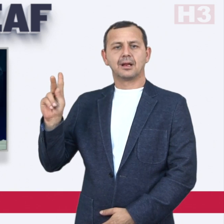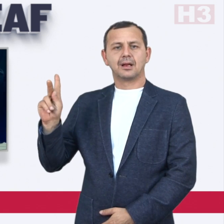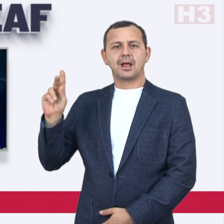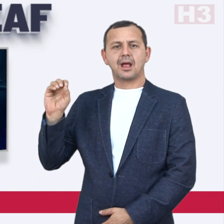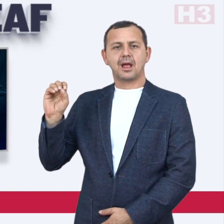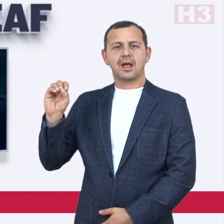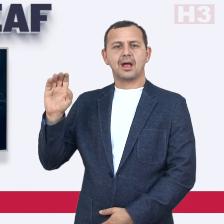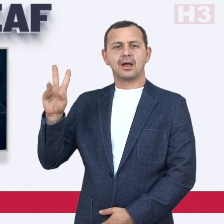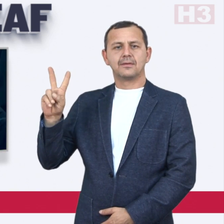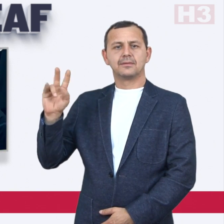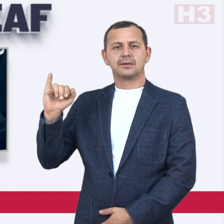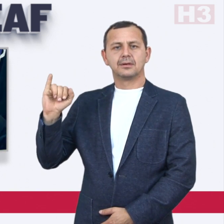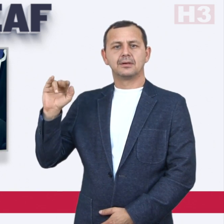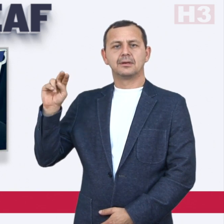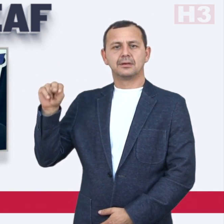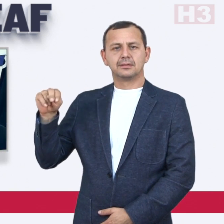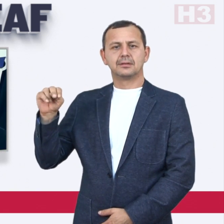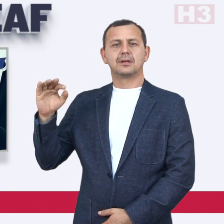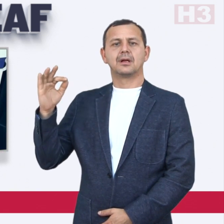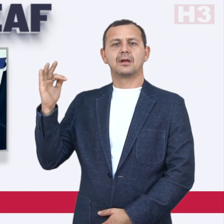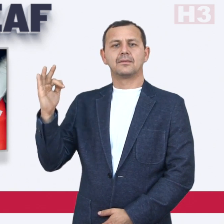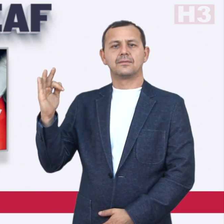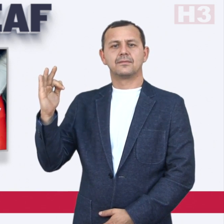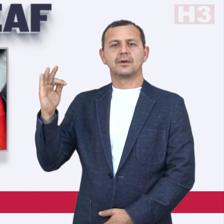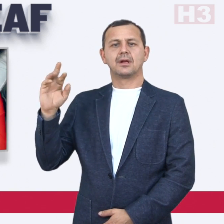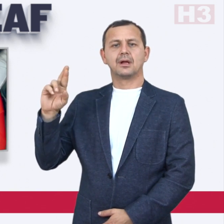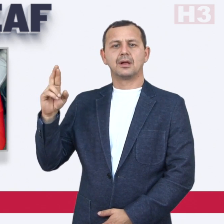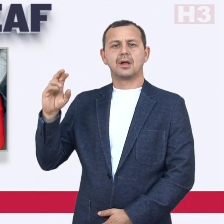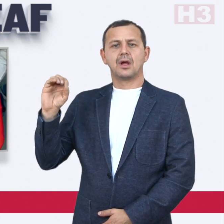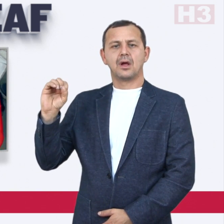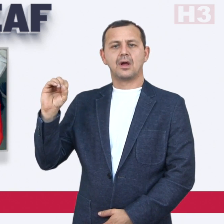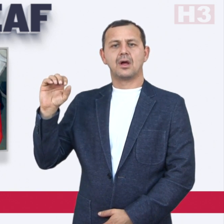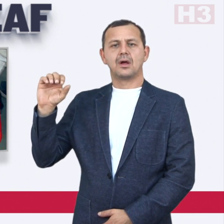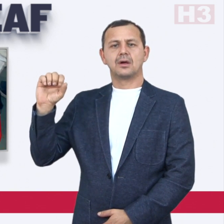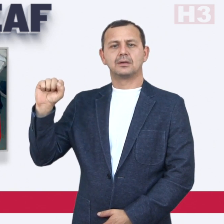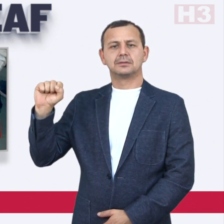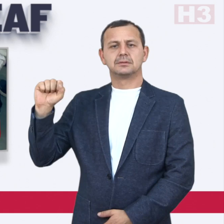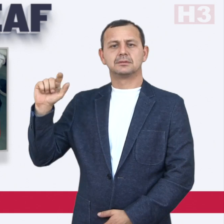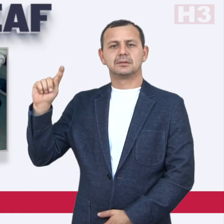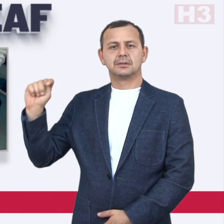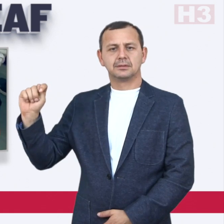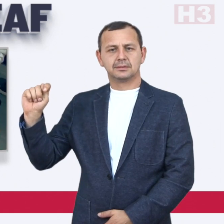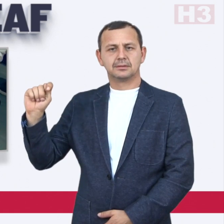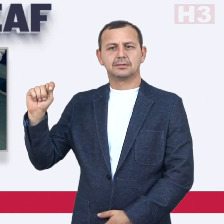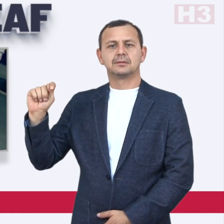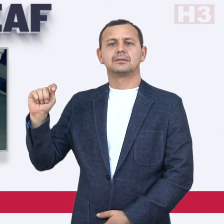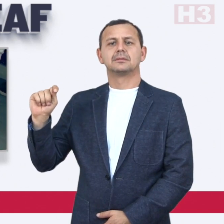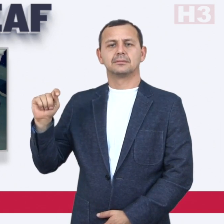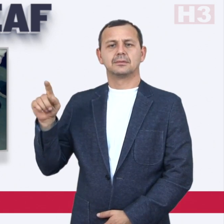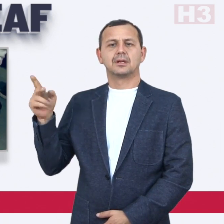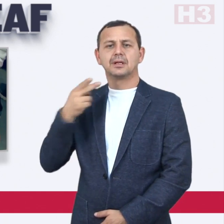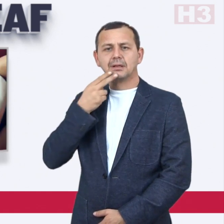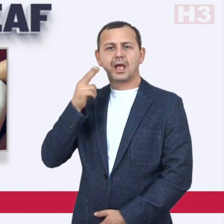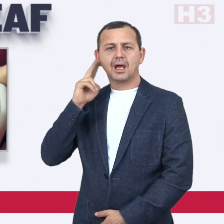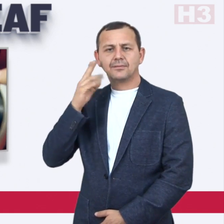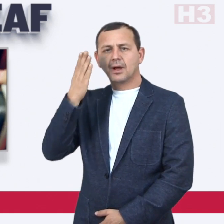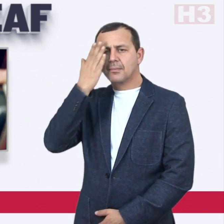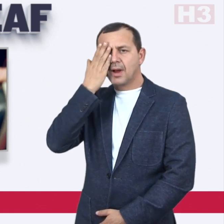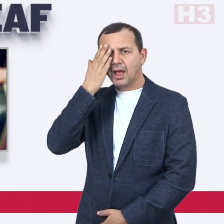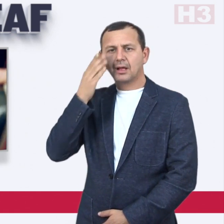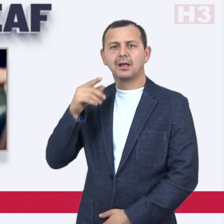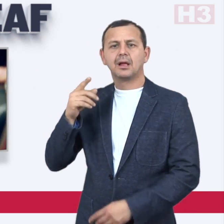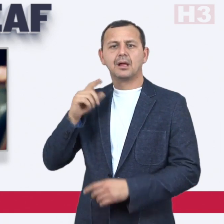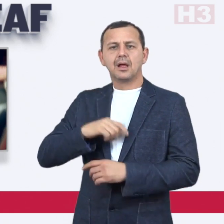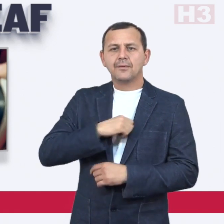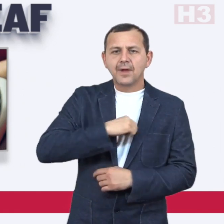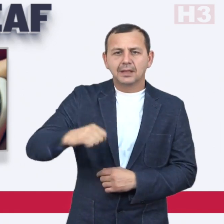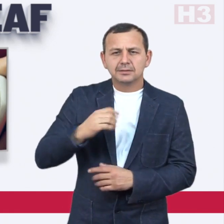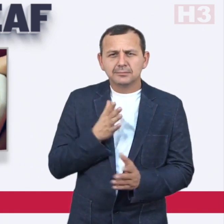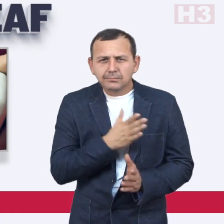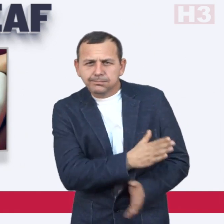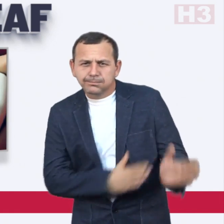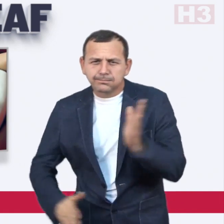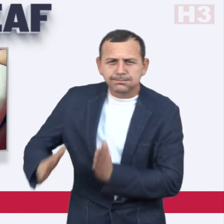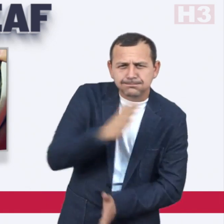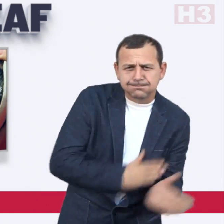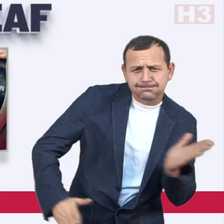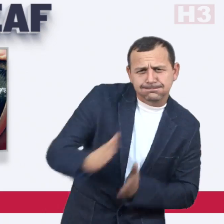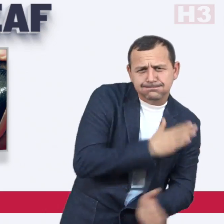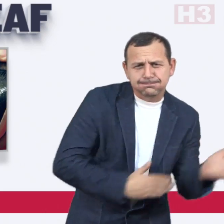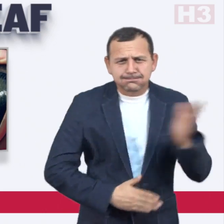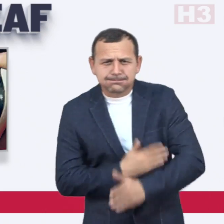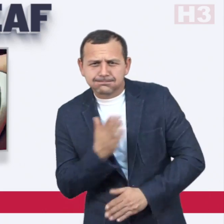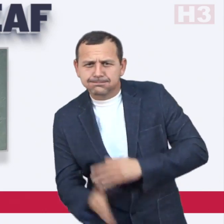Kevin Frost is a deaf-blind speed skater living